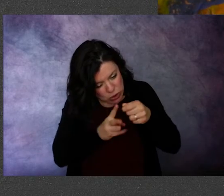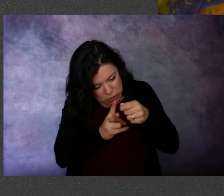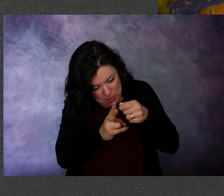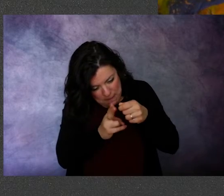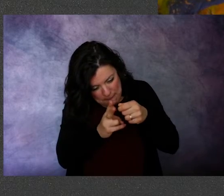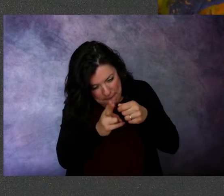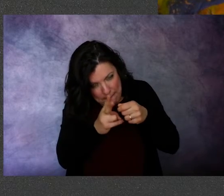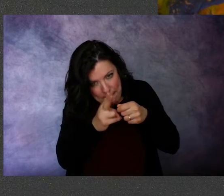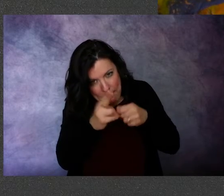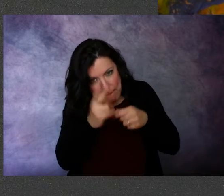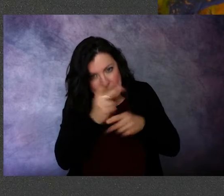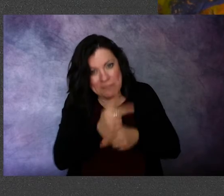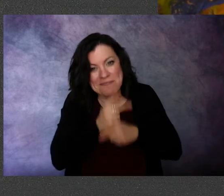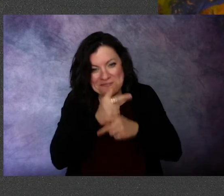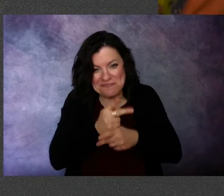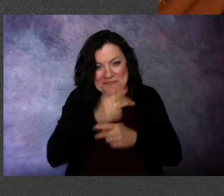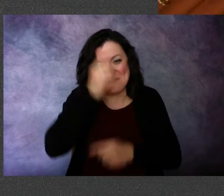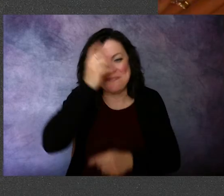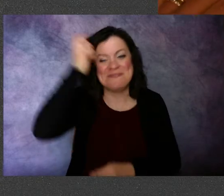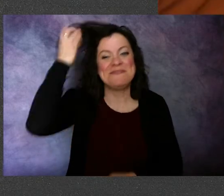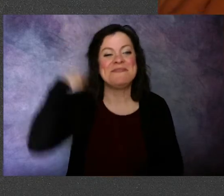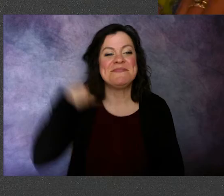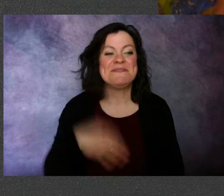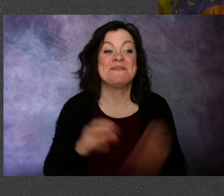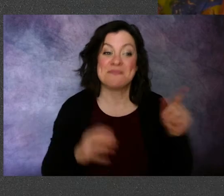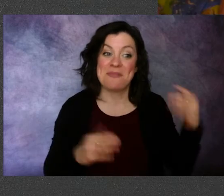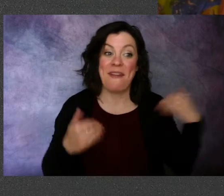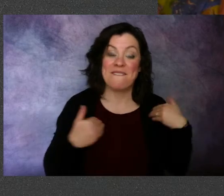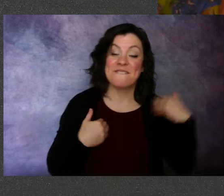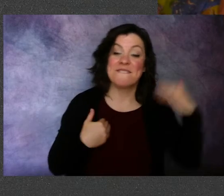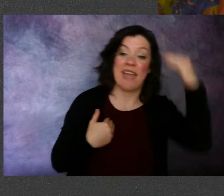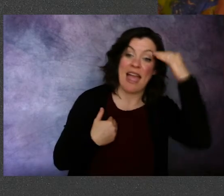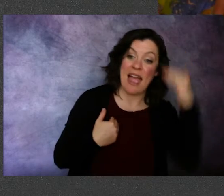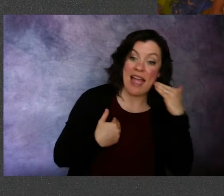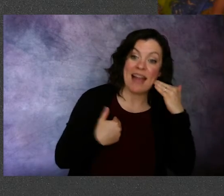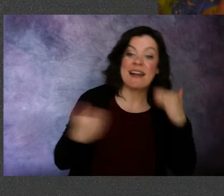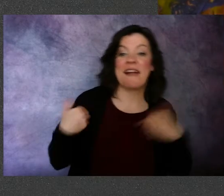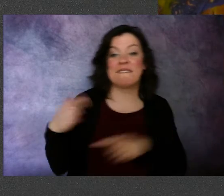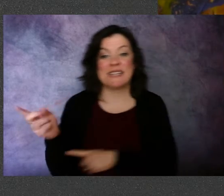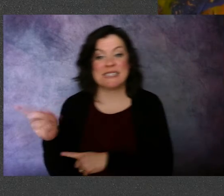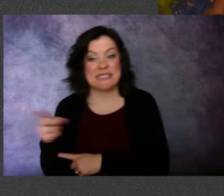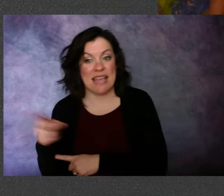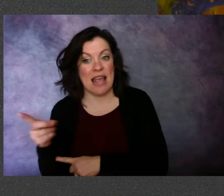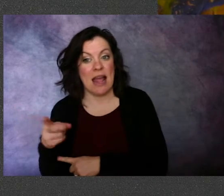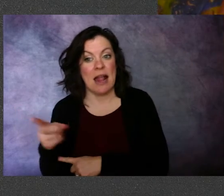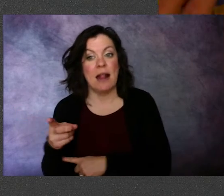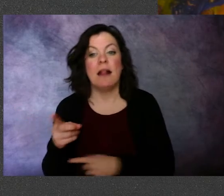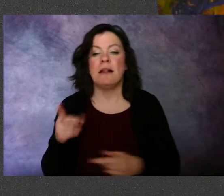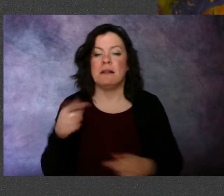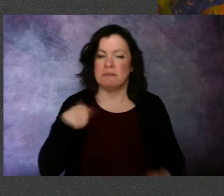Wonderful, so now I have my head and my tail. I think we should add a face to him.